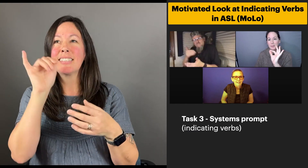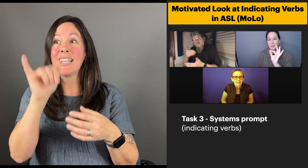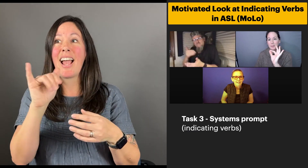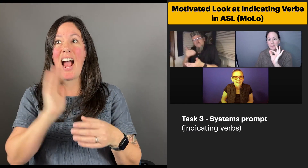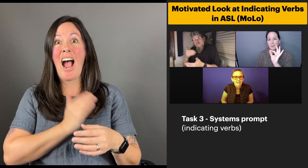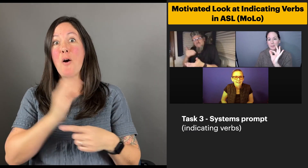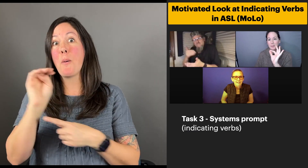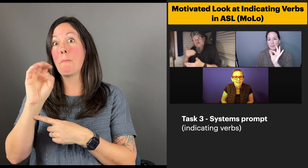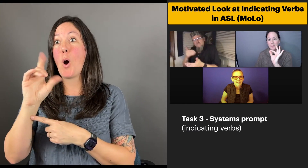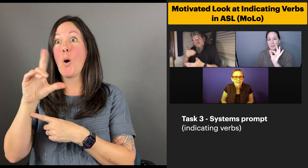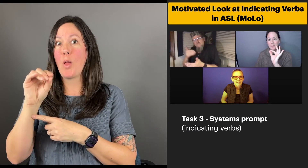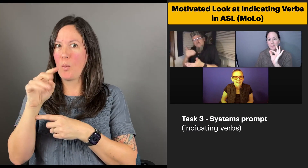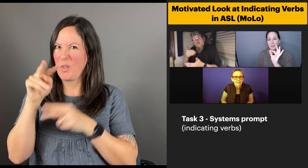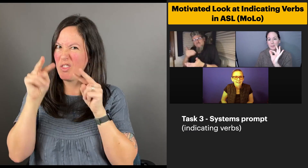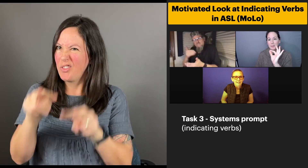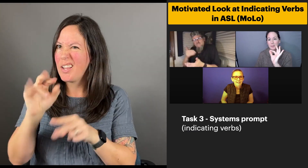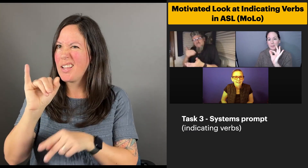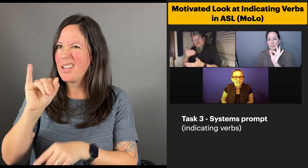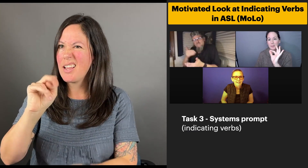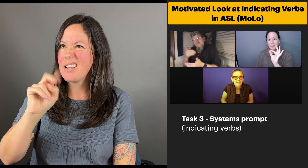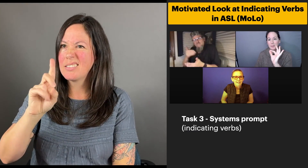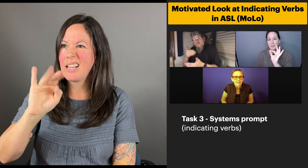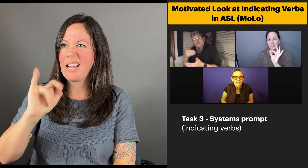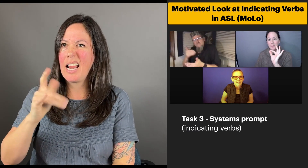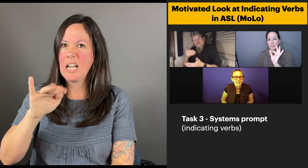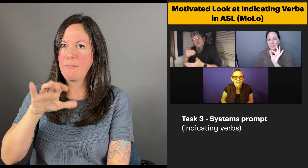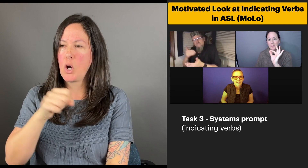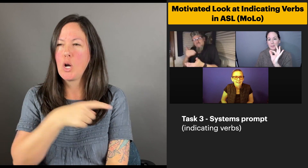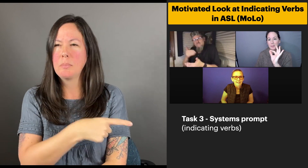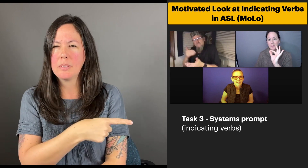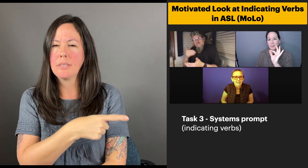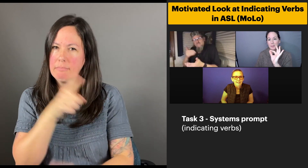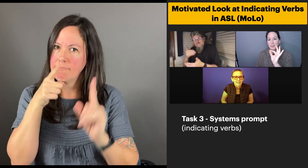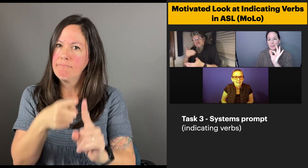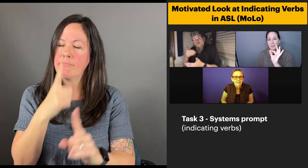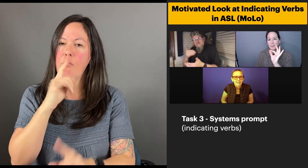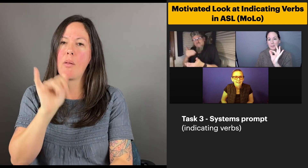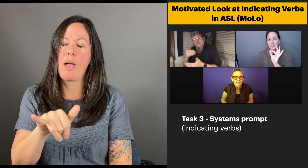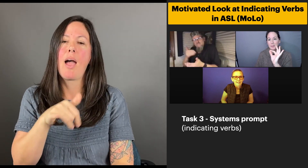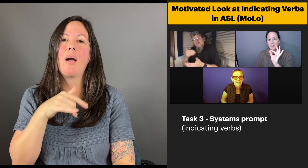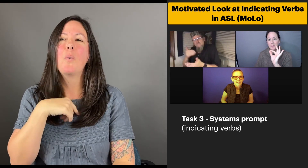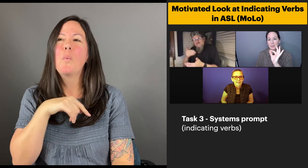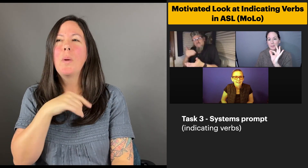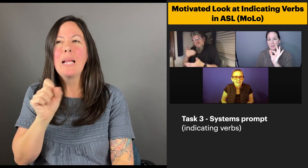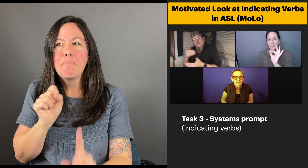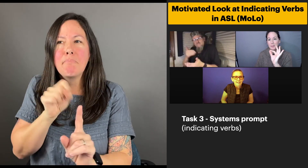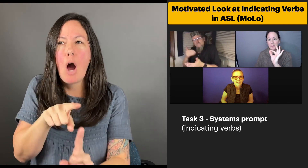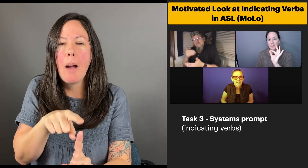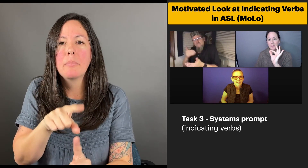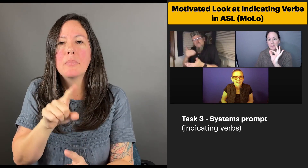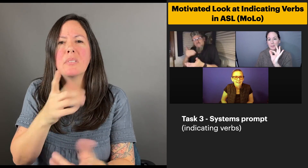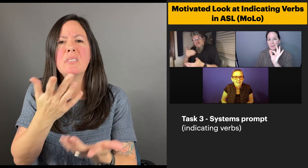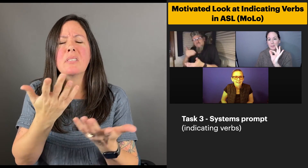this is the third task which was specifically designed to elicit uh